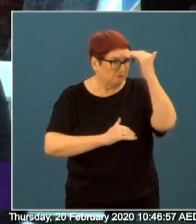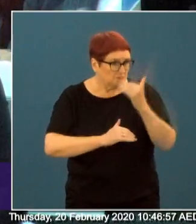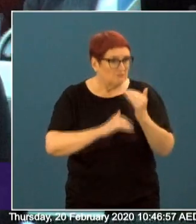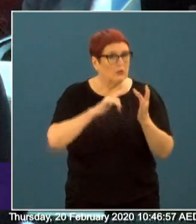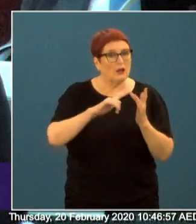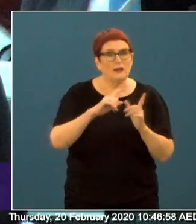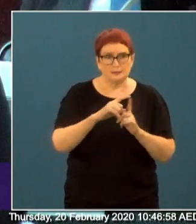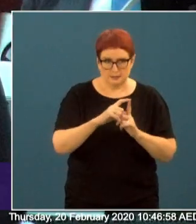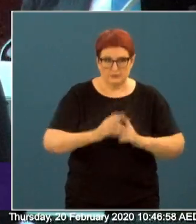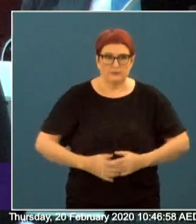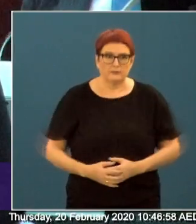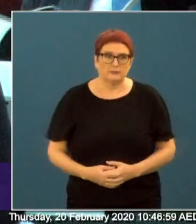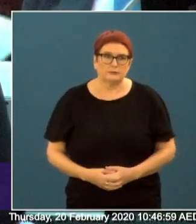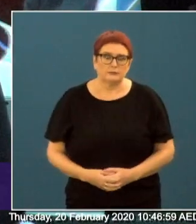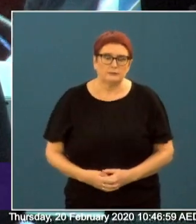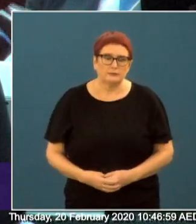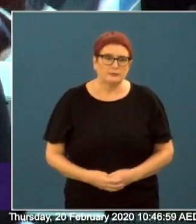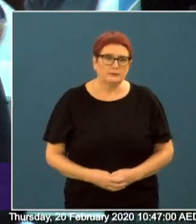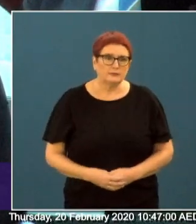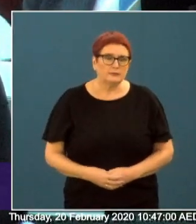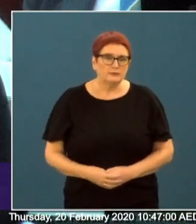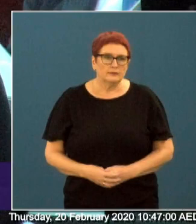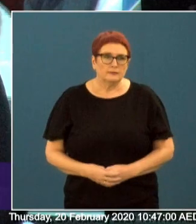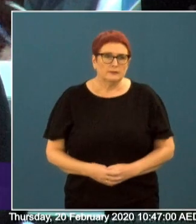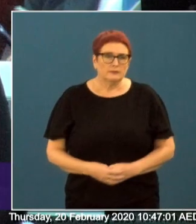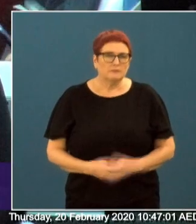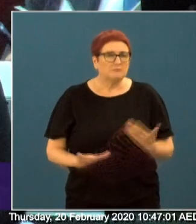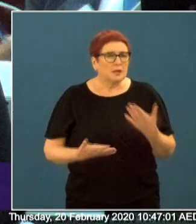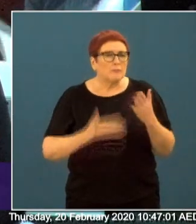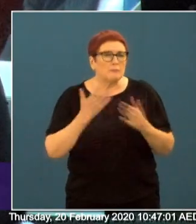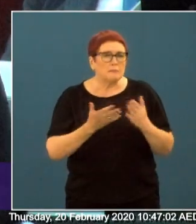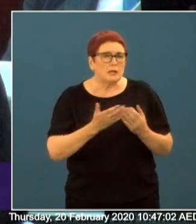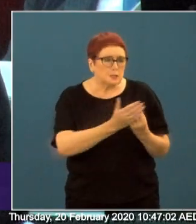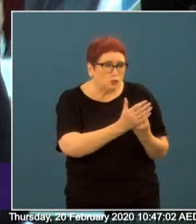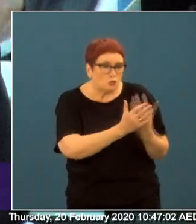And this is a form of developmental disability characterised by